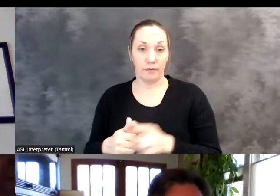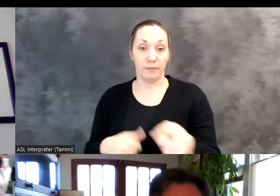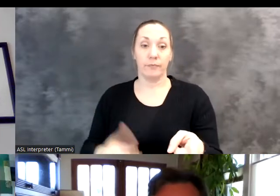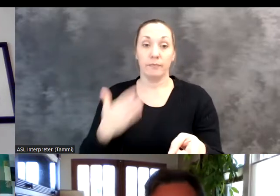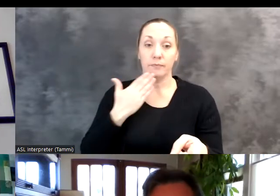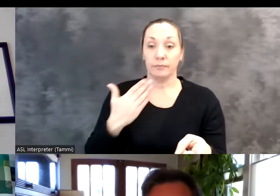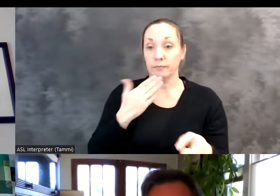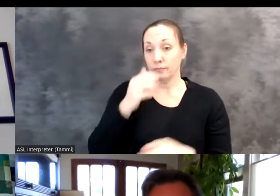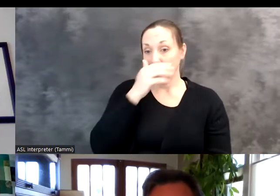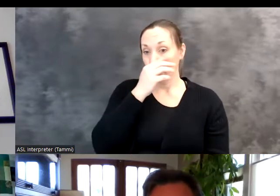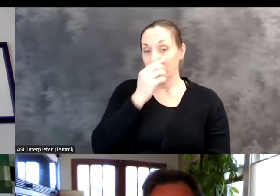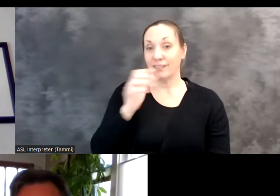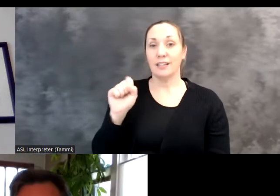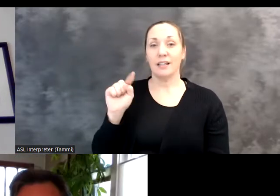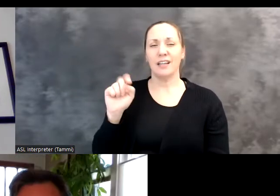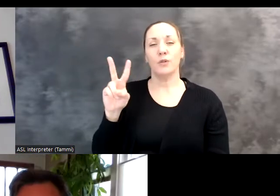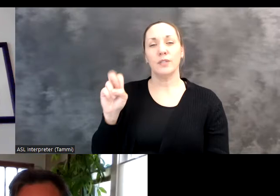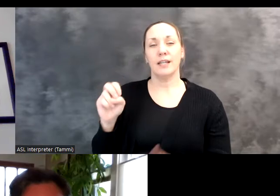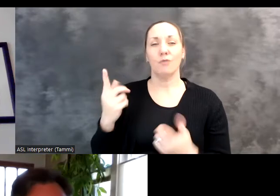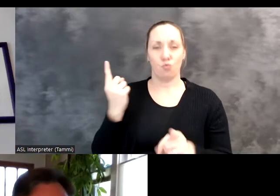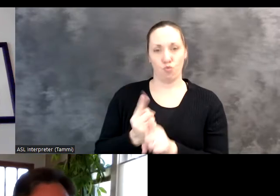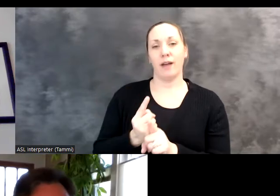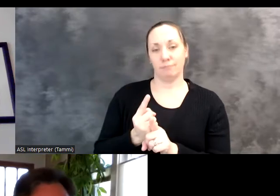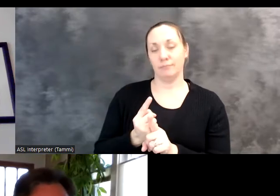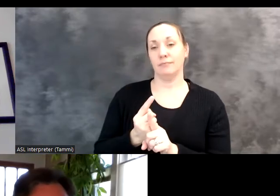each other. >> MOHAMMED ALI LOUTFY: Thank you,